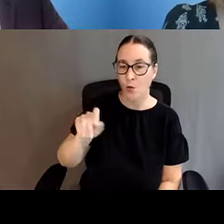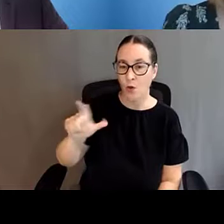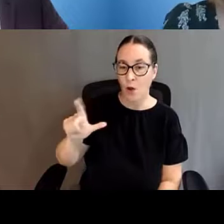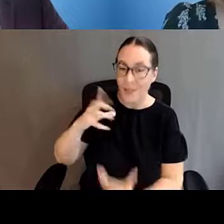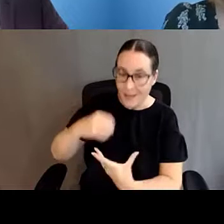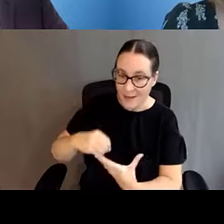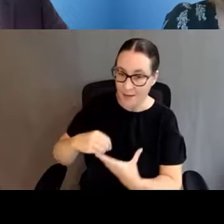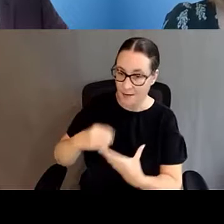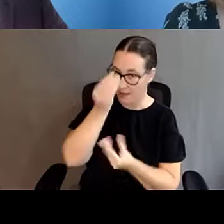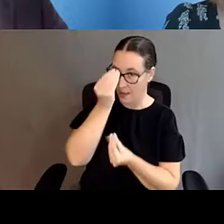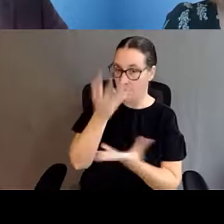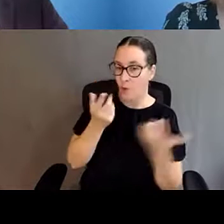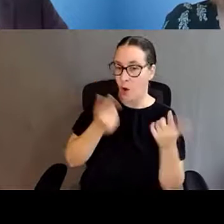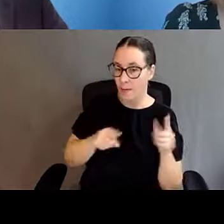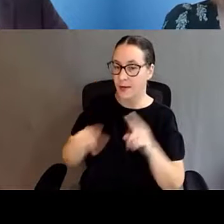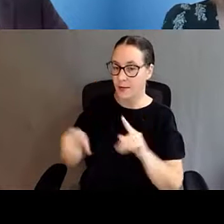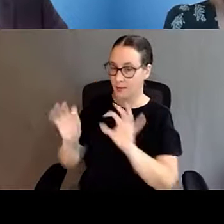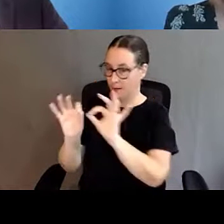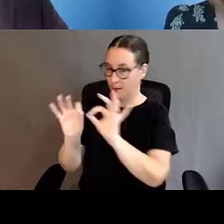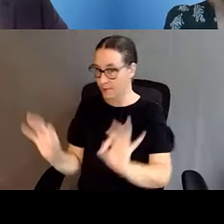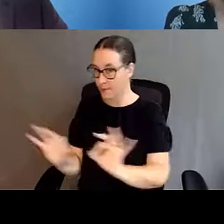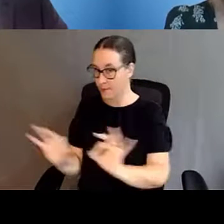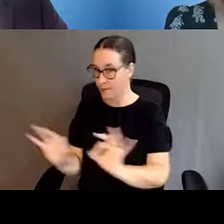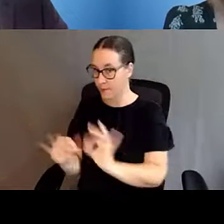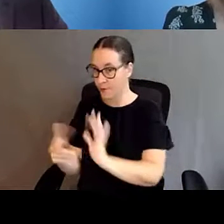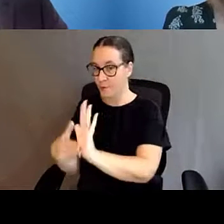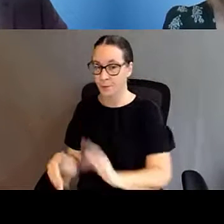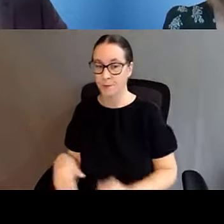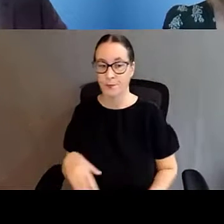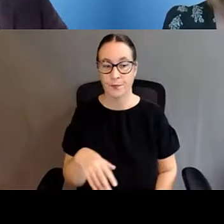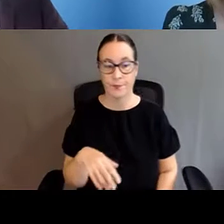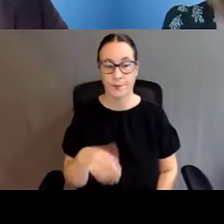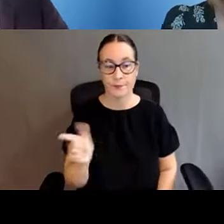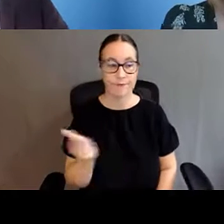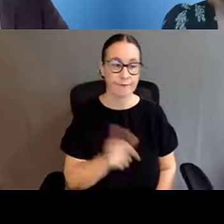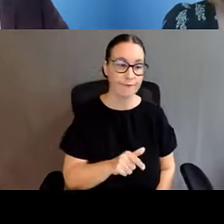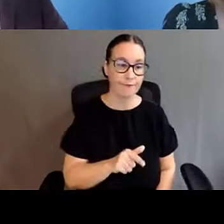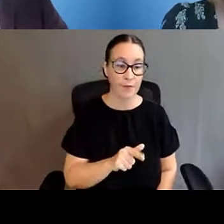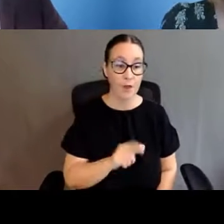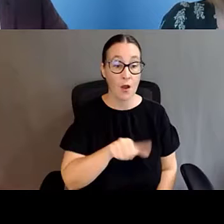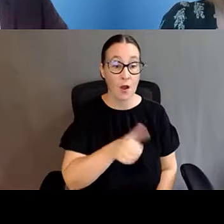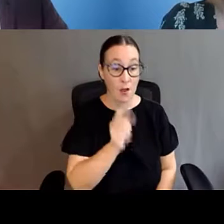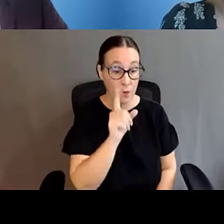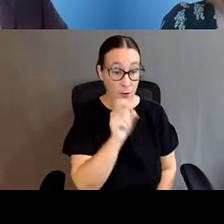Elyse Sullivan: Great, thanks, and, Julia, another question, is a preprint considered published